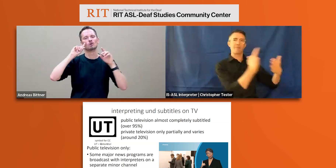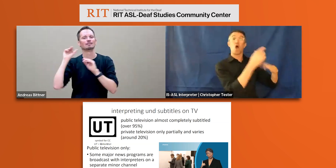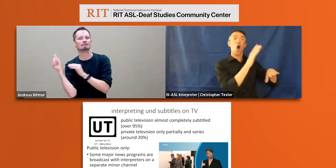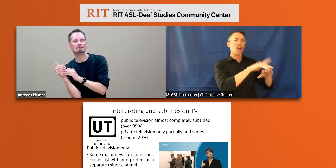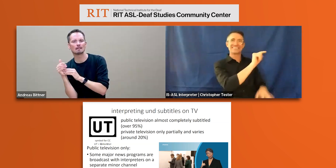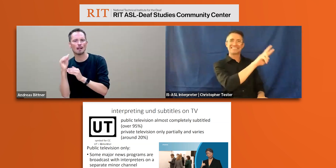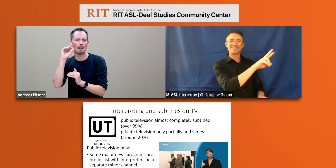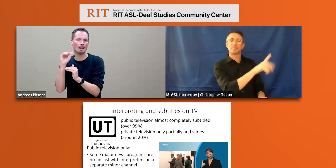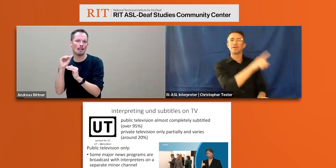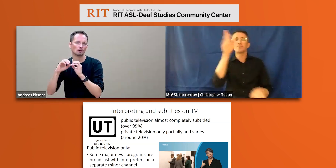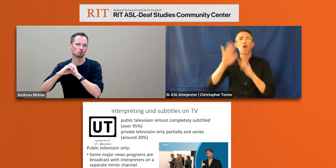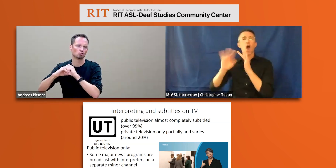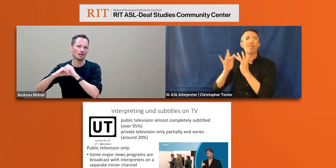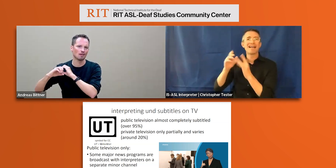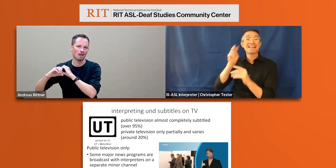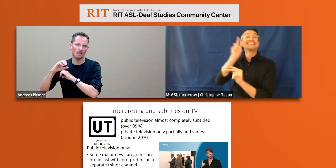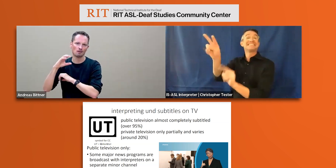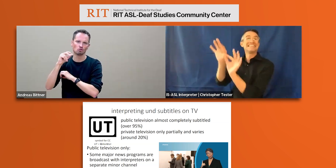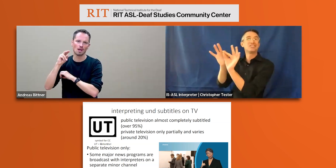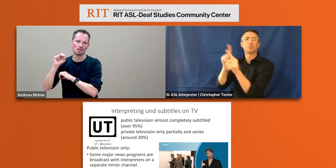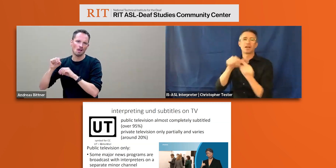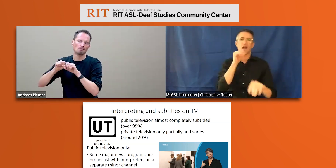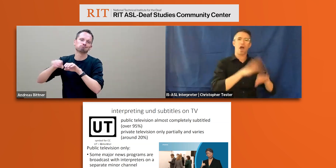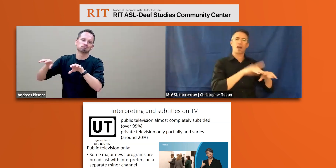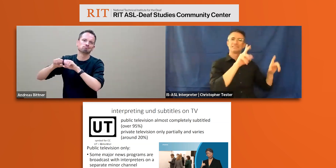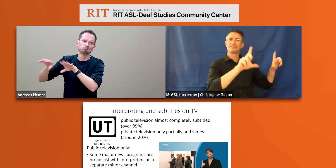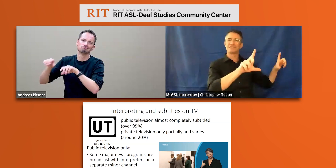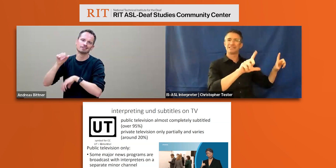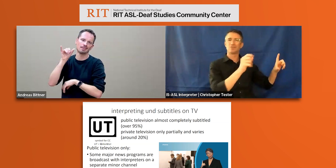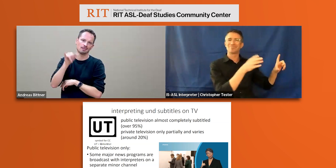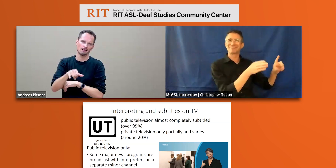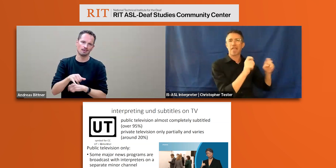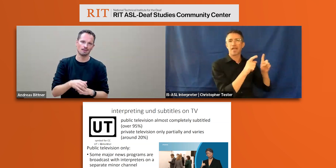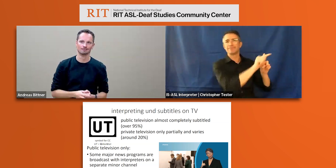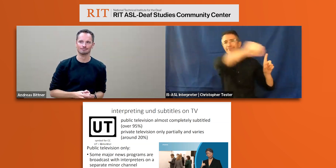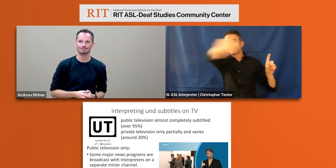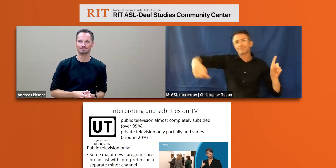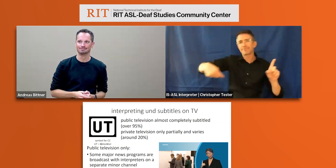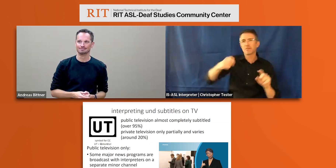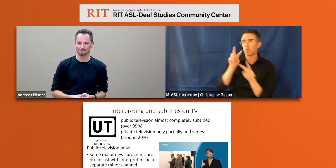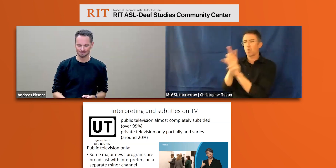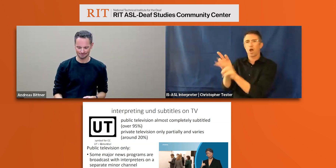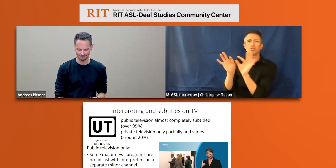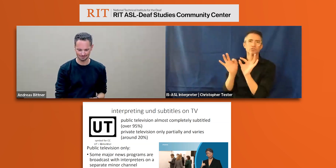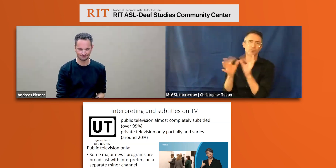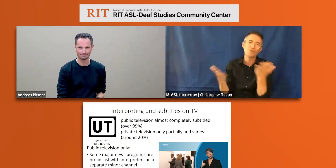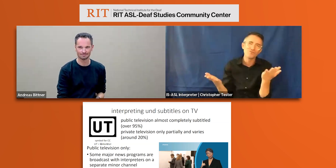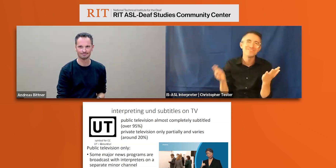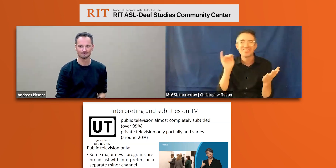So, public... public TV doesn't always include the interpreters.